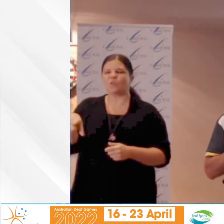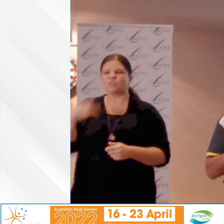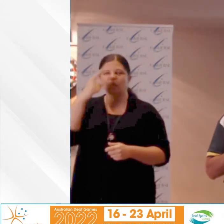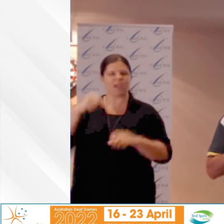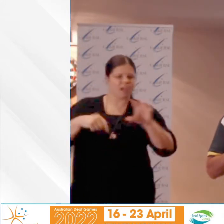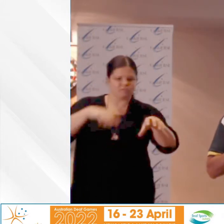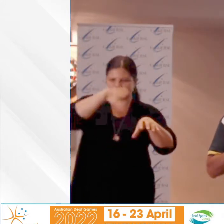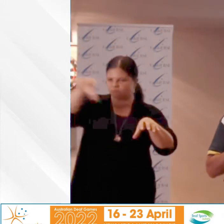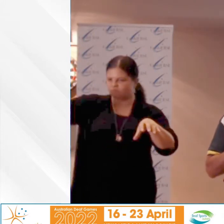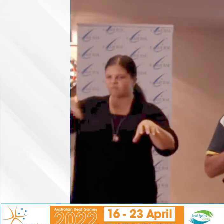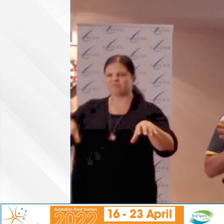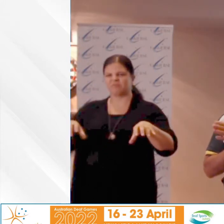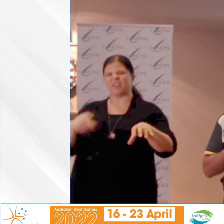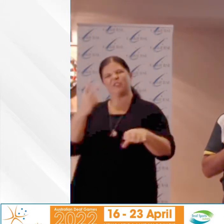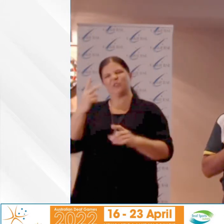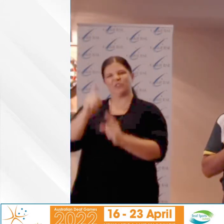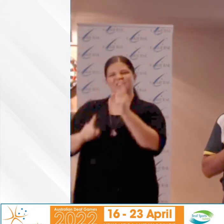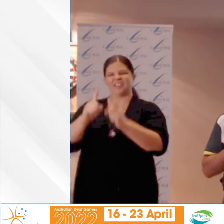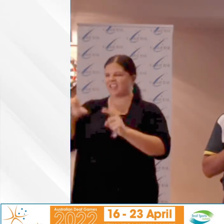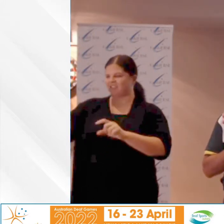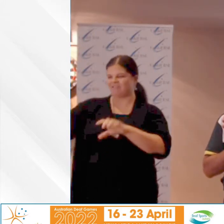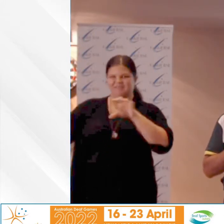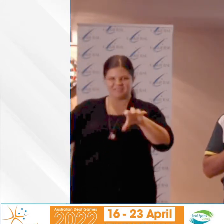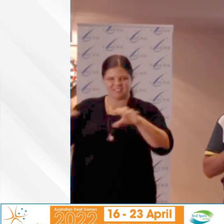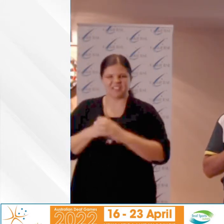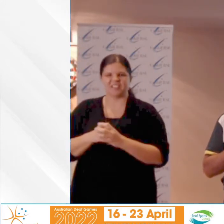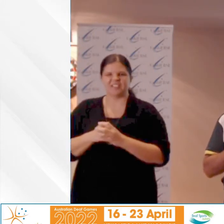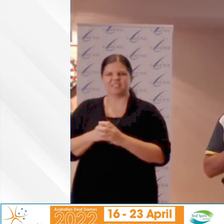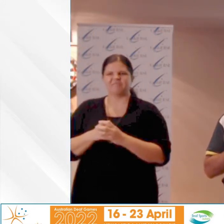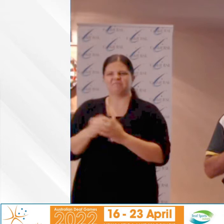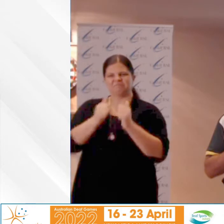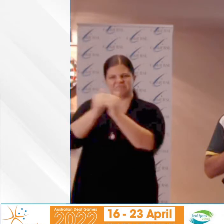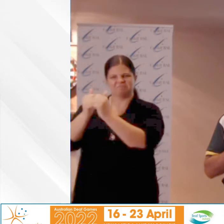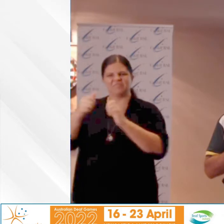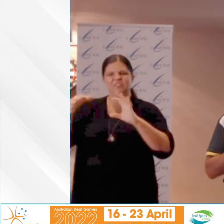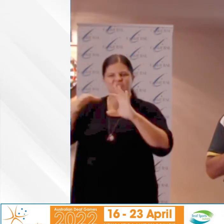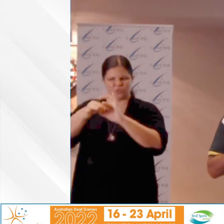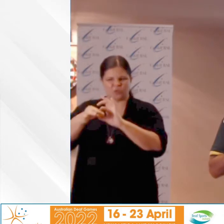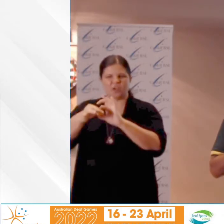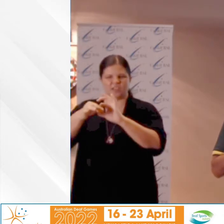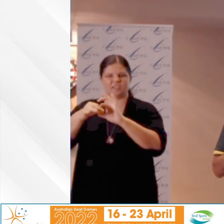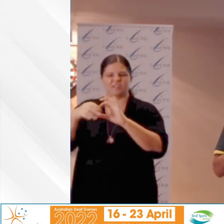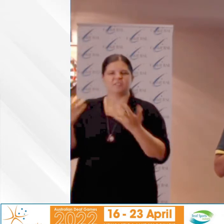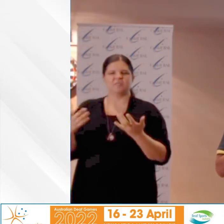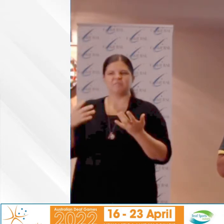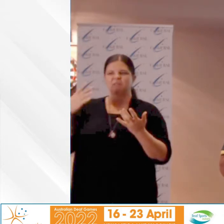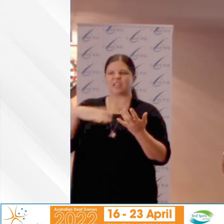cities because it's a joint arrangement of two cities in theory we're going to share the venues